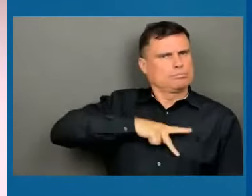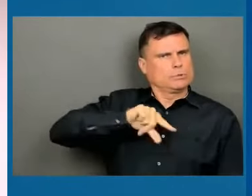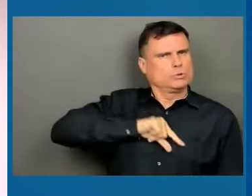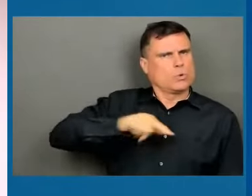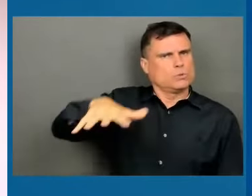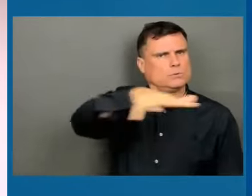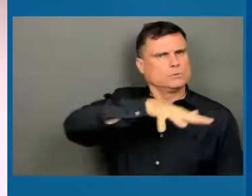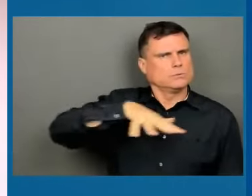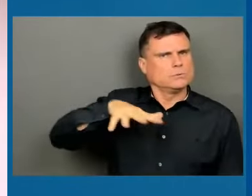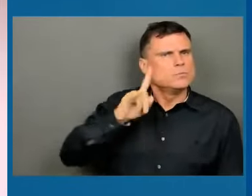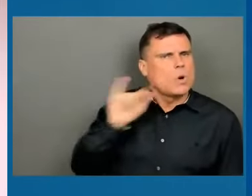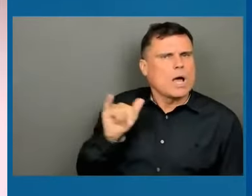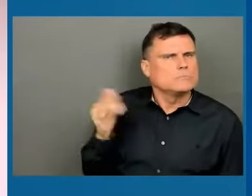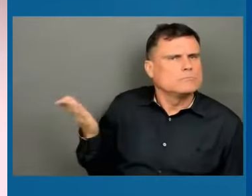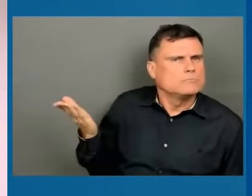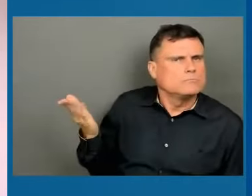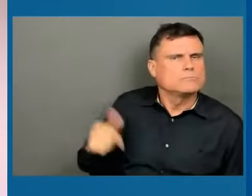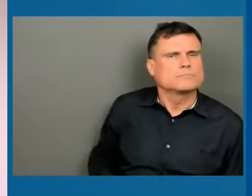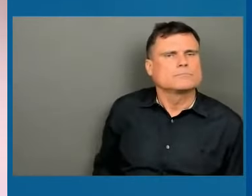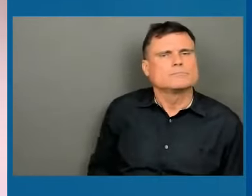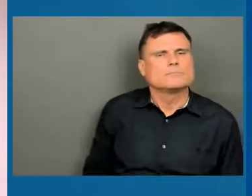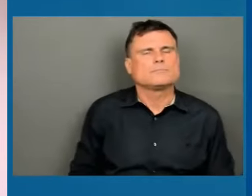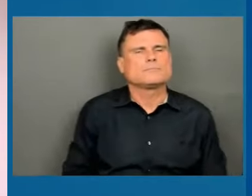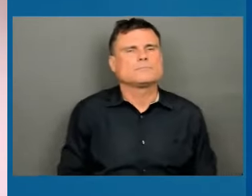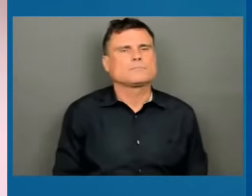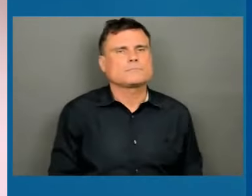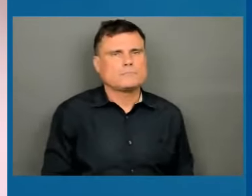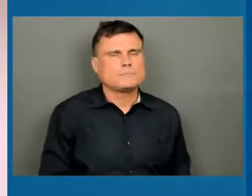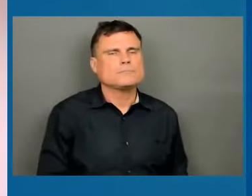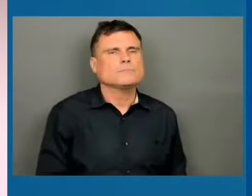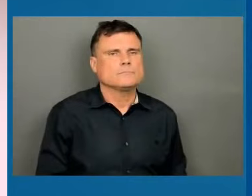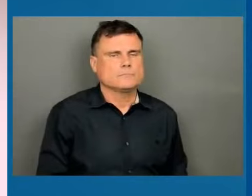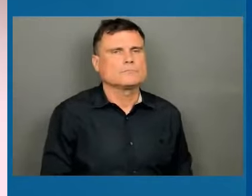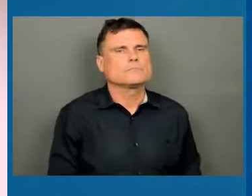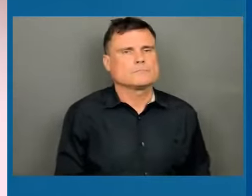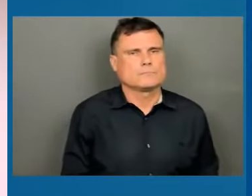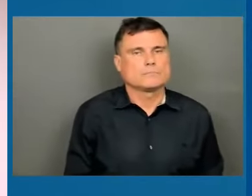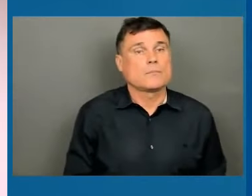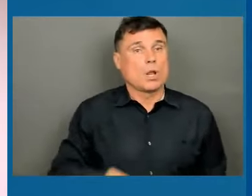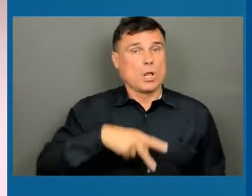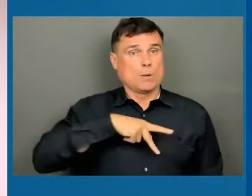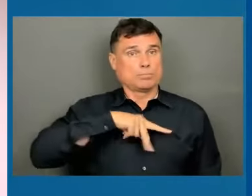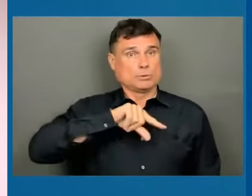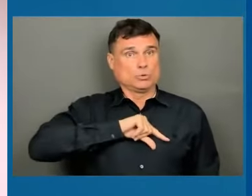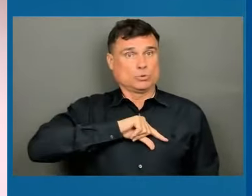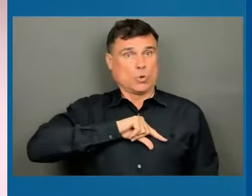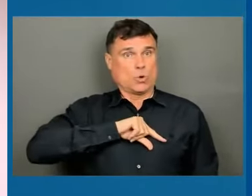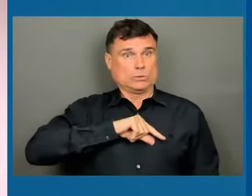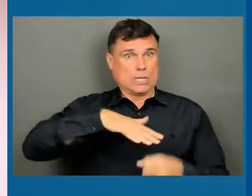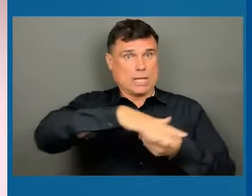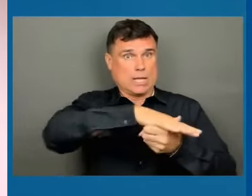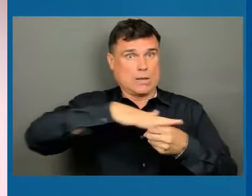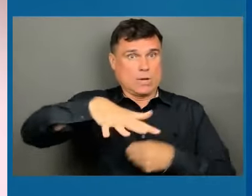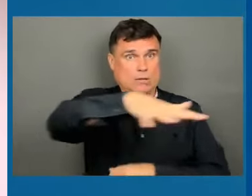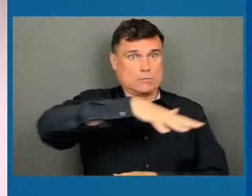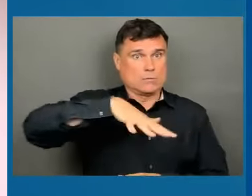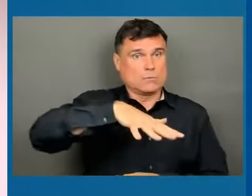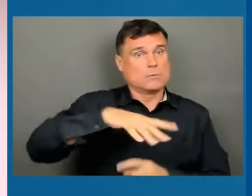winter very high snow packa number of record snow